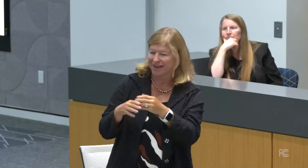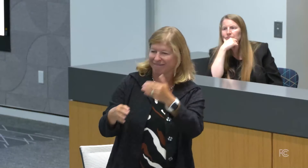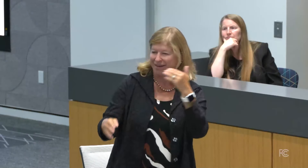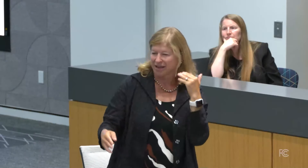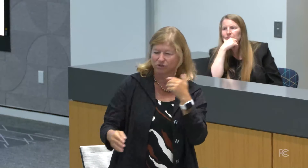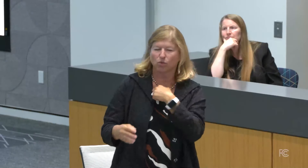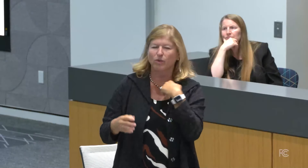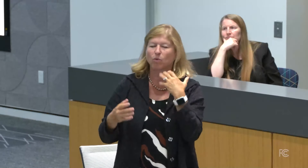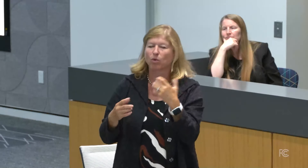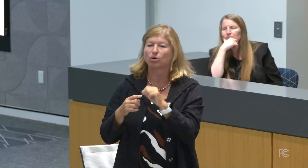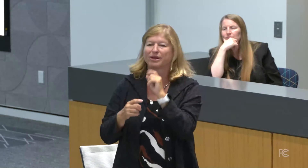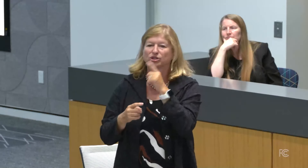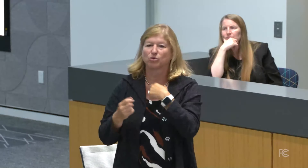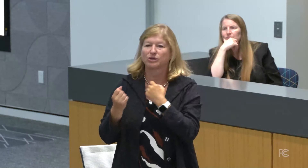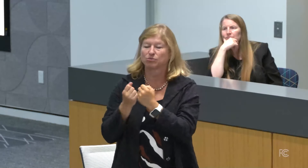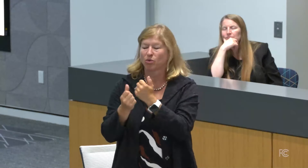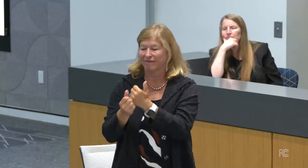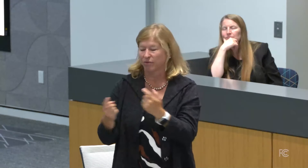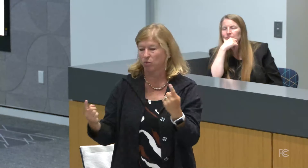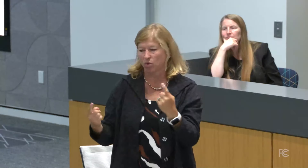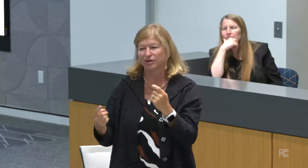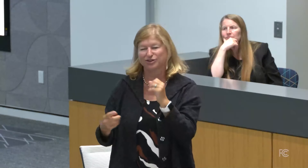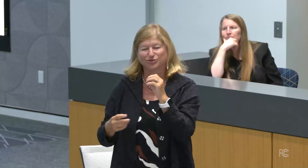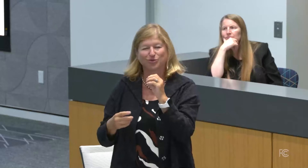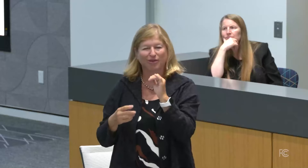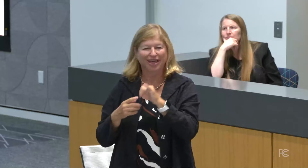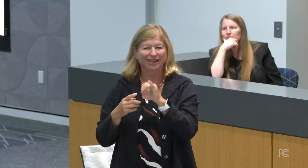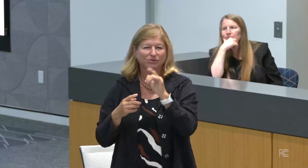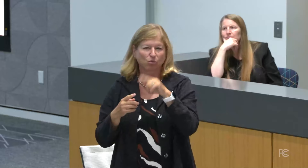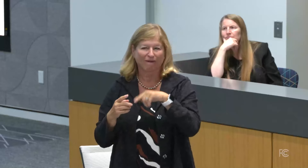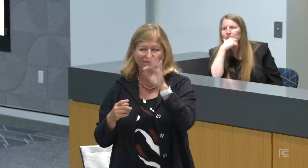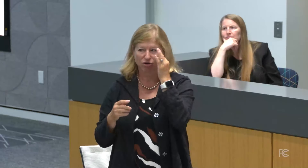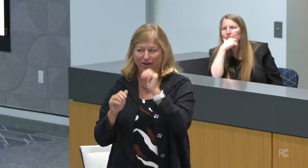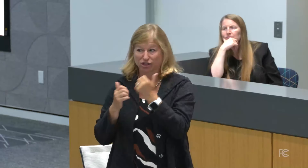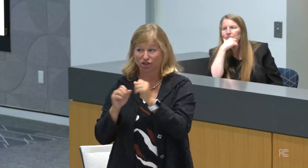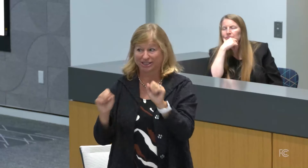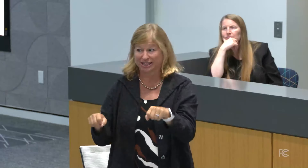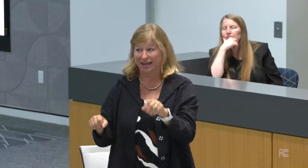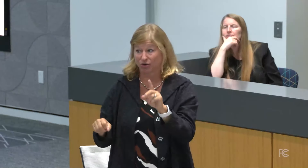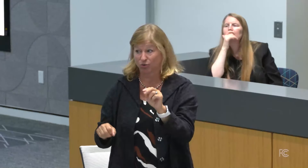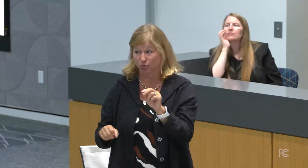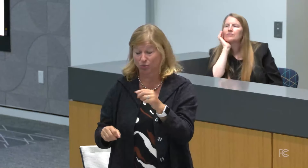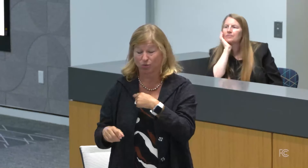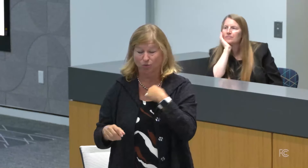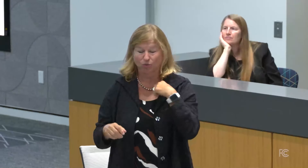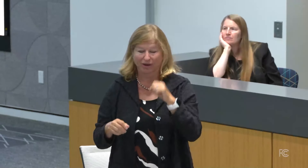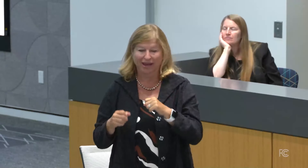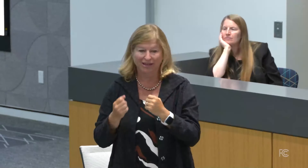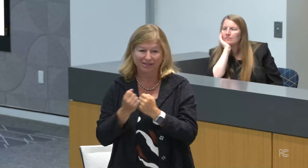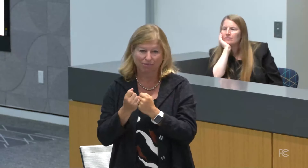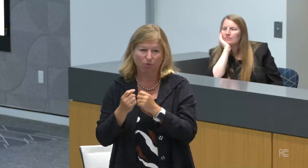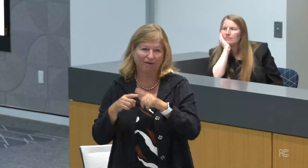APPOINTMENT TO DO SO. BUT WE WILL PROVIDE DVC FOR DEAF-BLIND CONSUMERS, AS WELL.